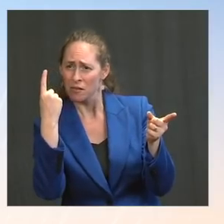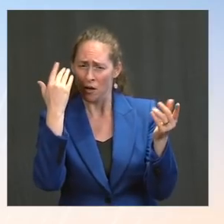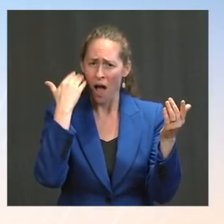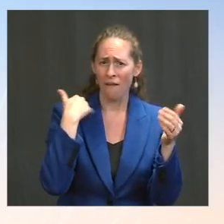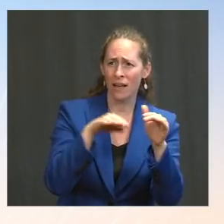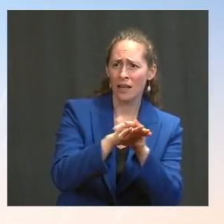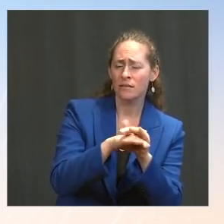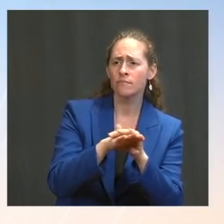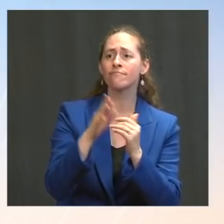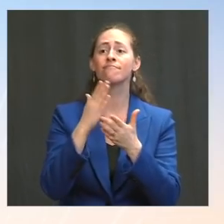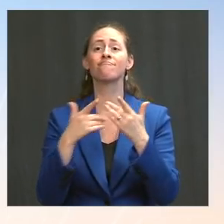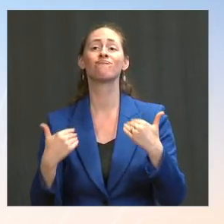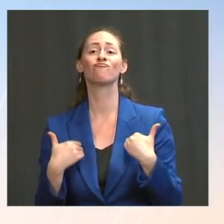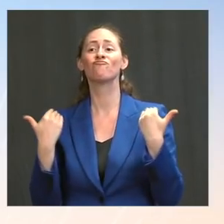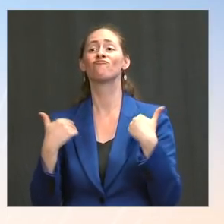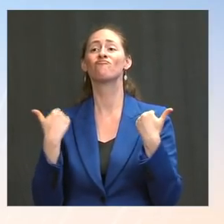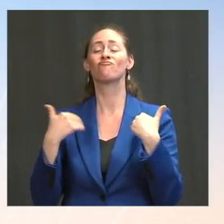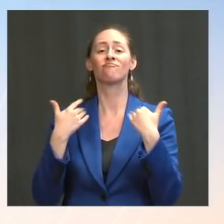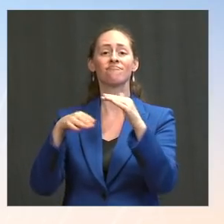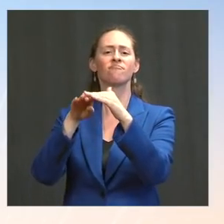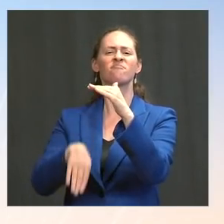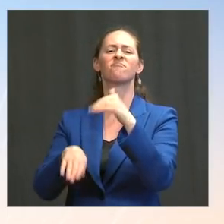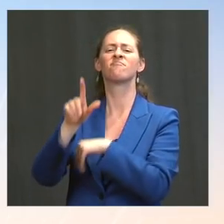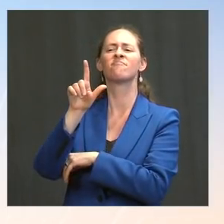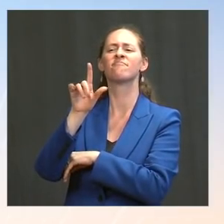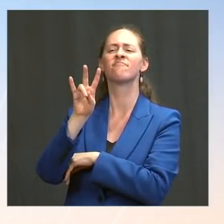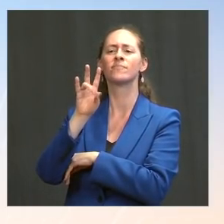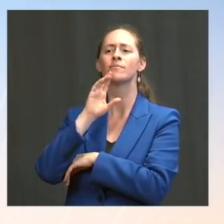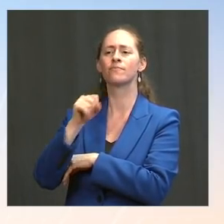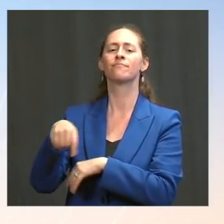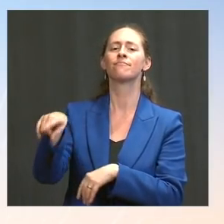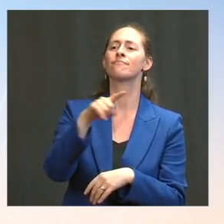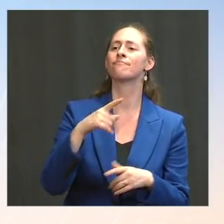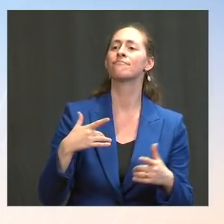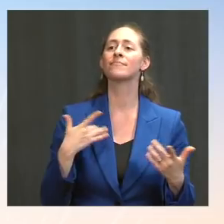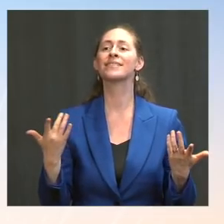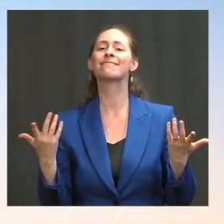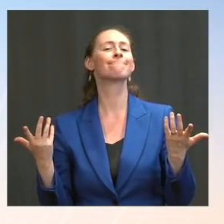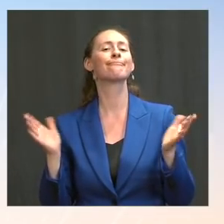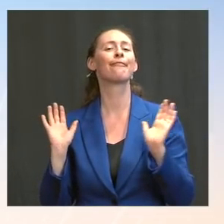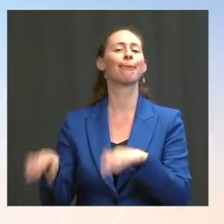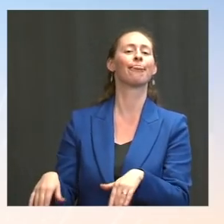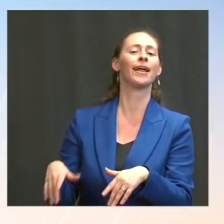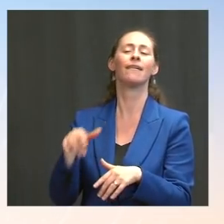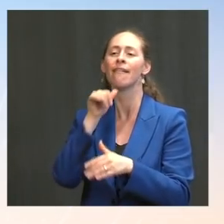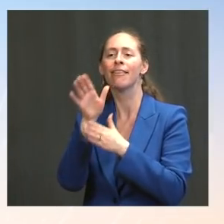whether that is sending surge response teams, whether that is ensuring people understand where they can get access,